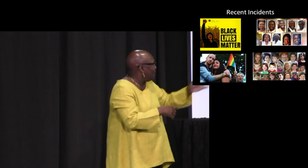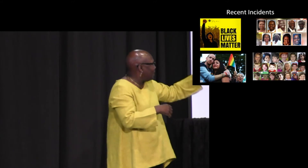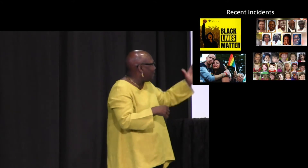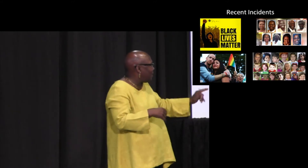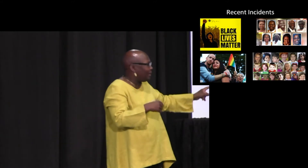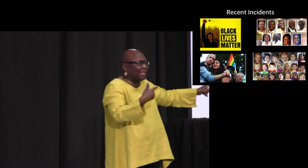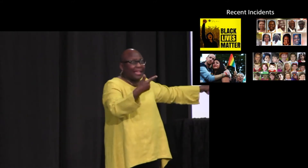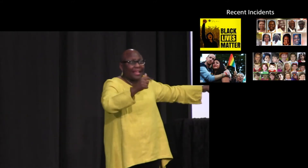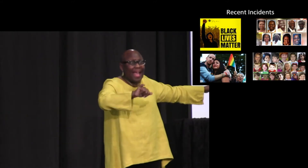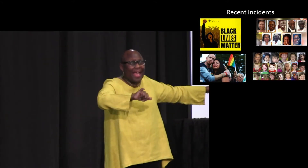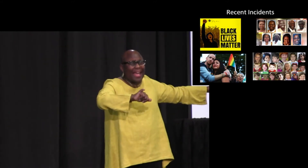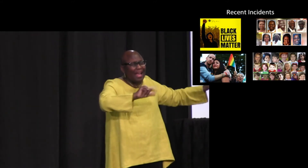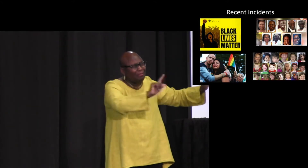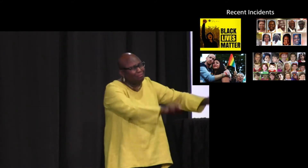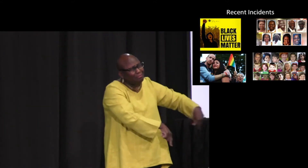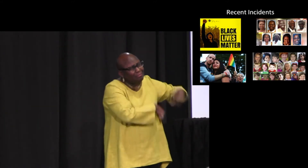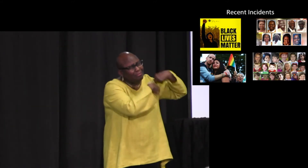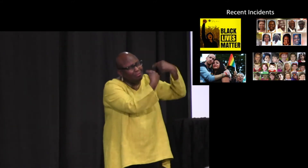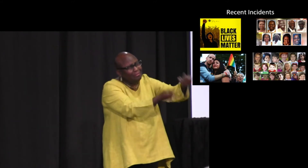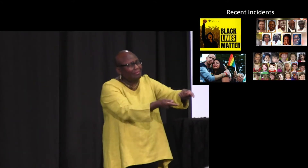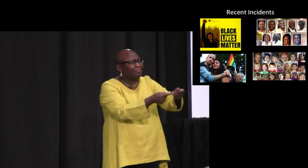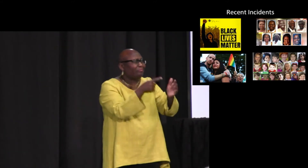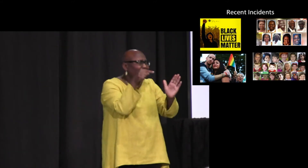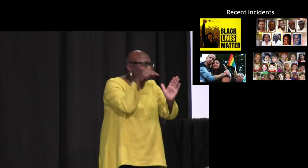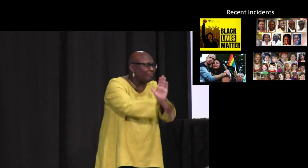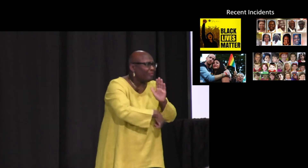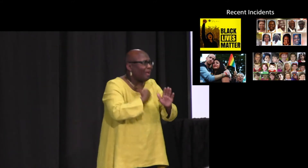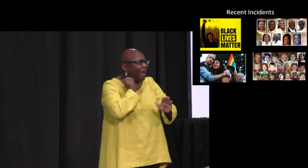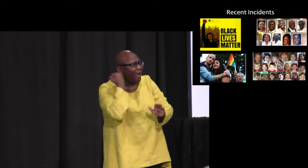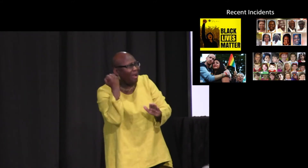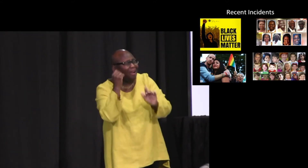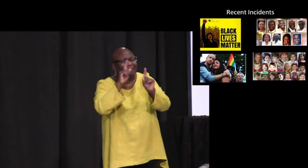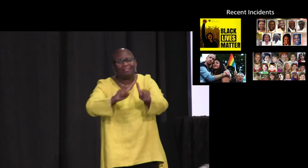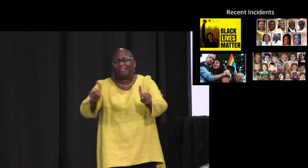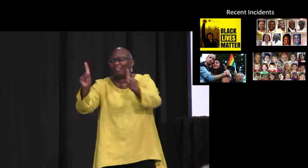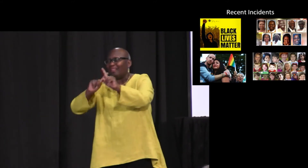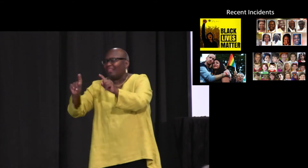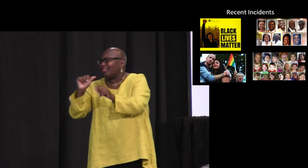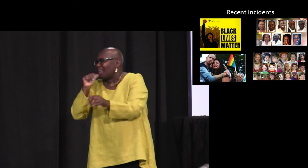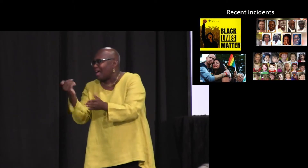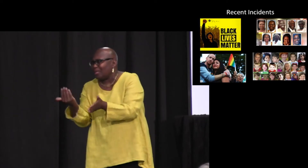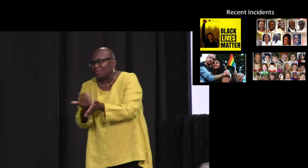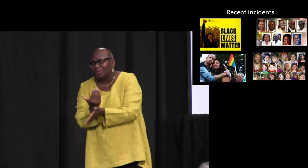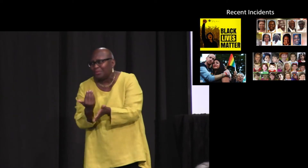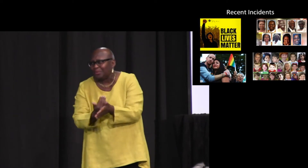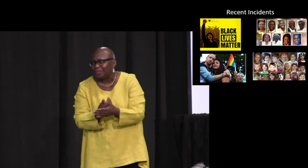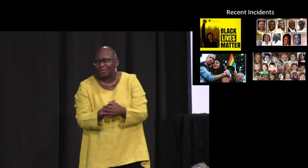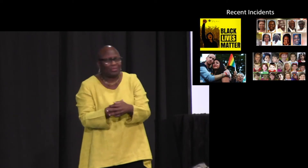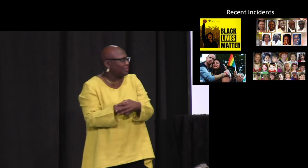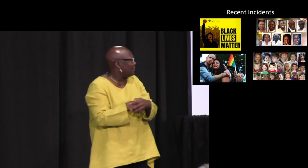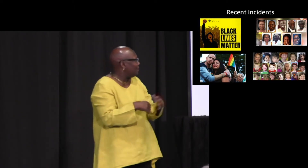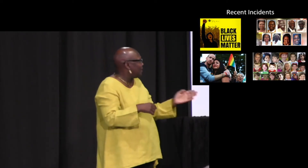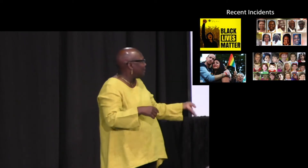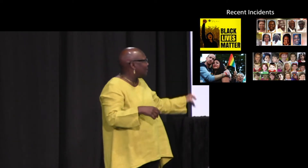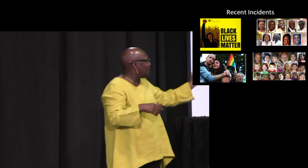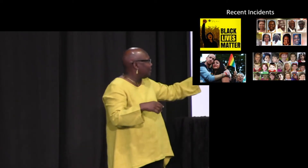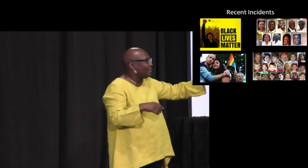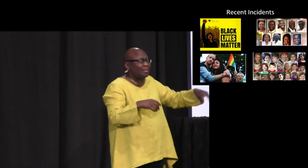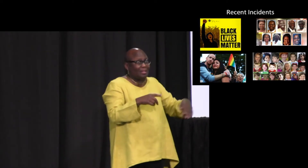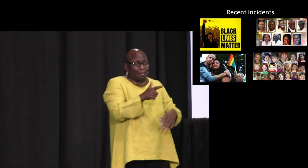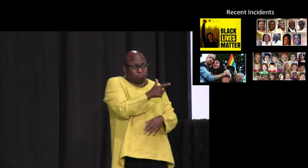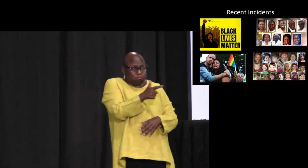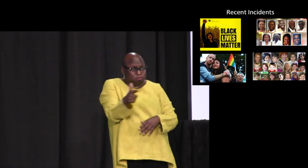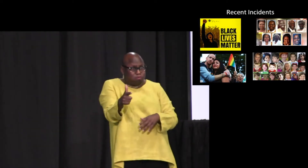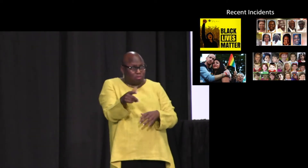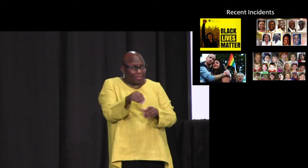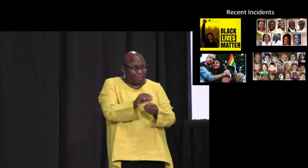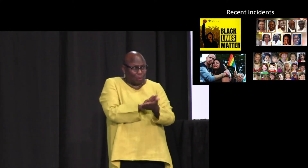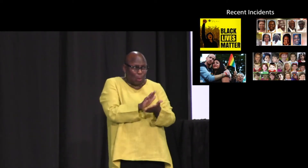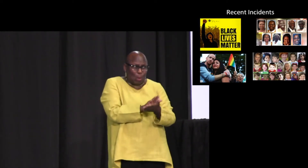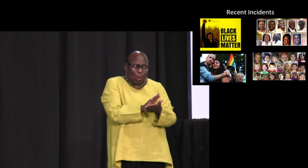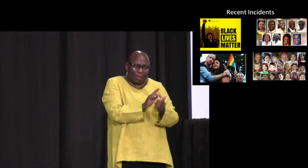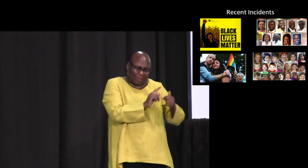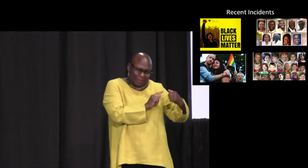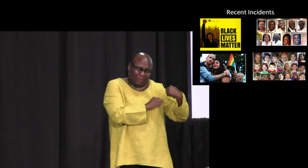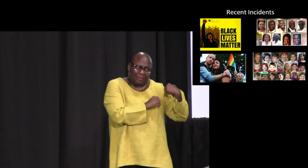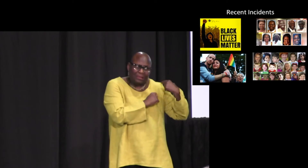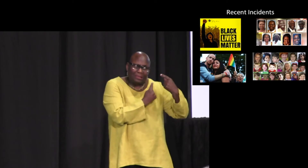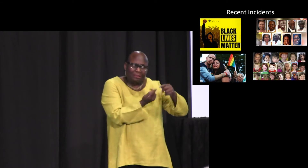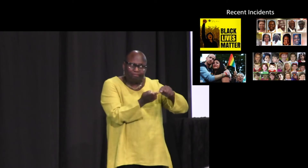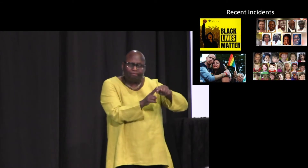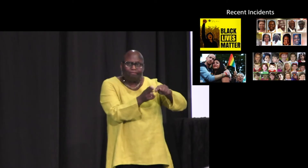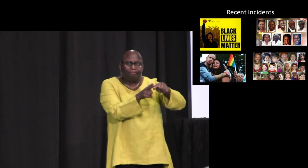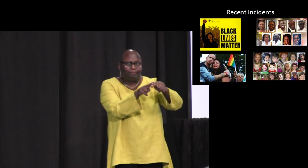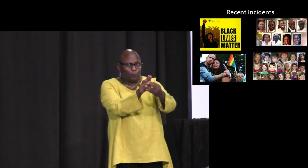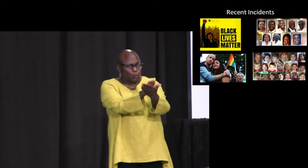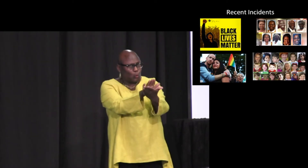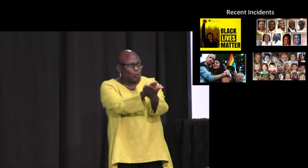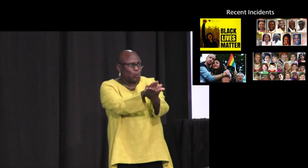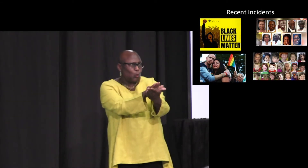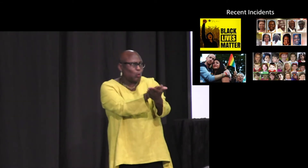We saw how a church in Salem was bombed in a racist attack, killing four little girls.